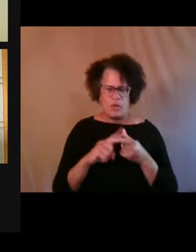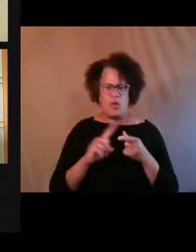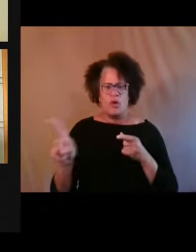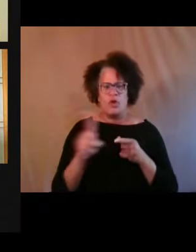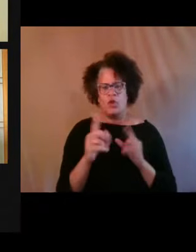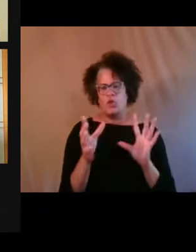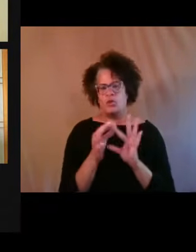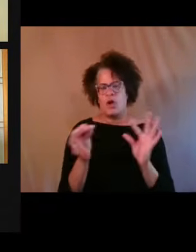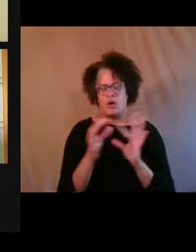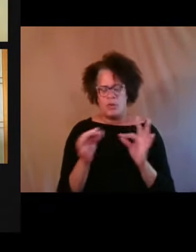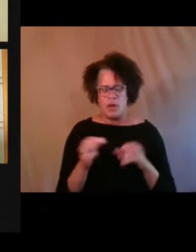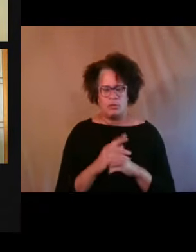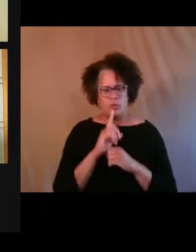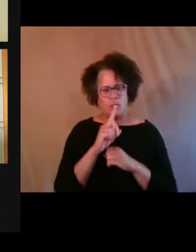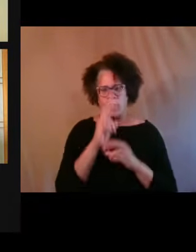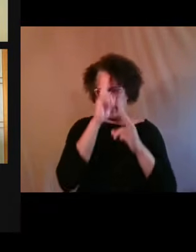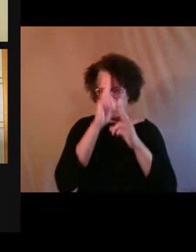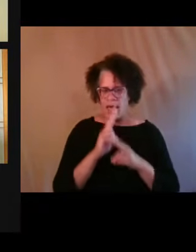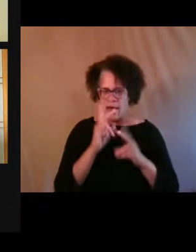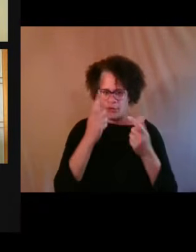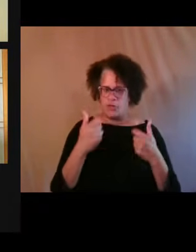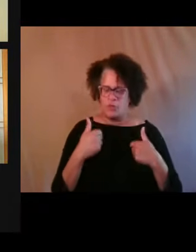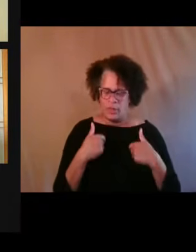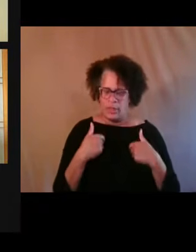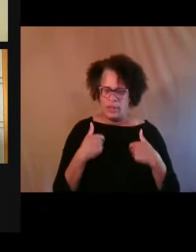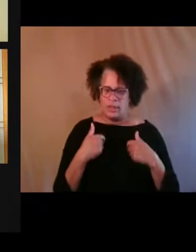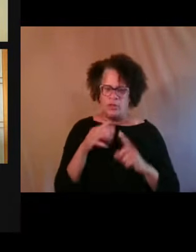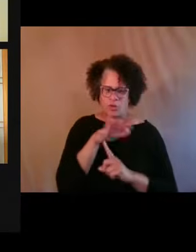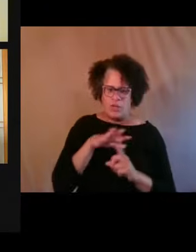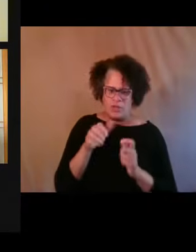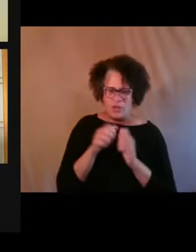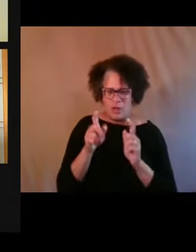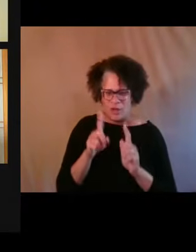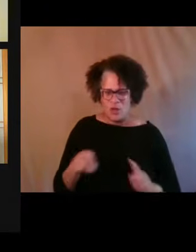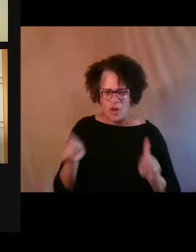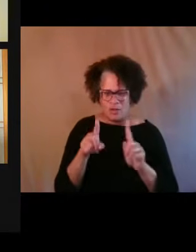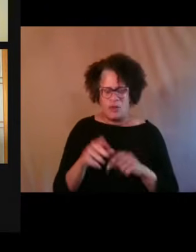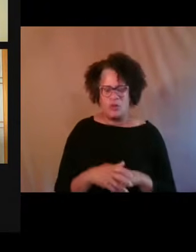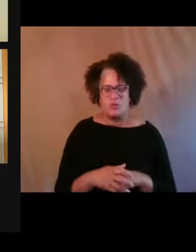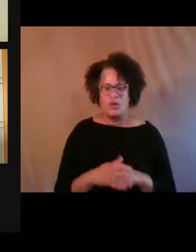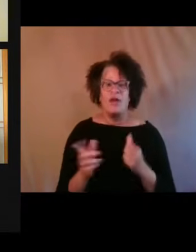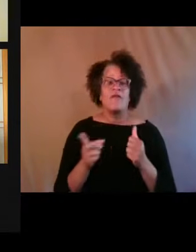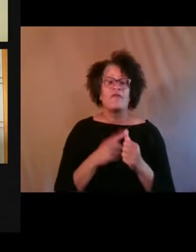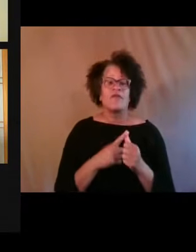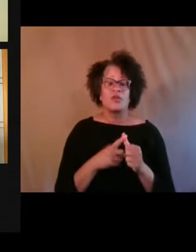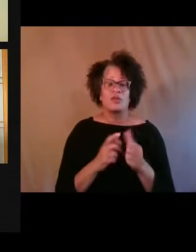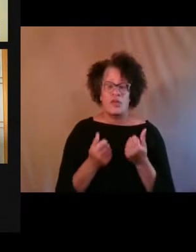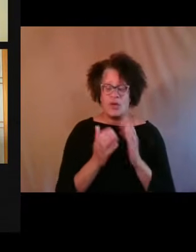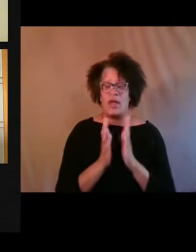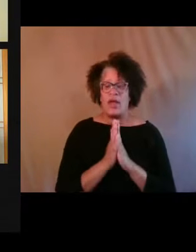It's a real honor for me to be in this space with you all. So here's the first thing I wanna get at is